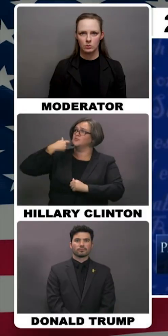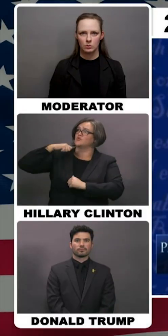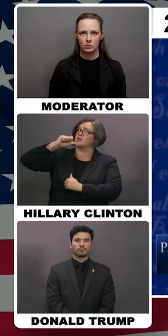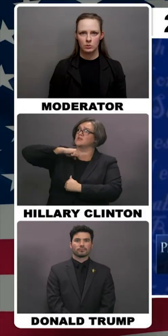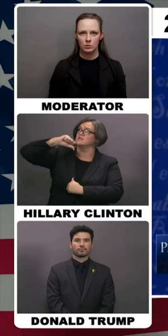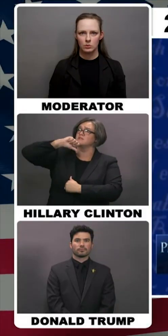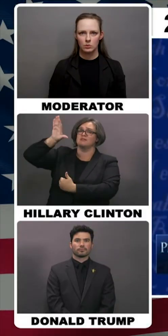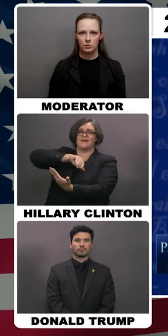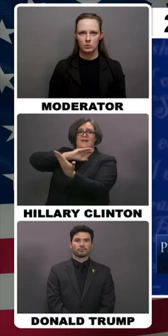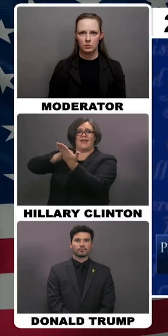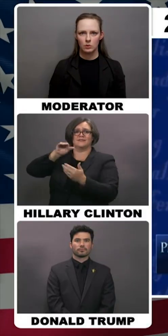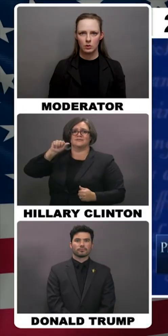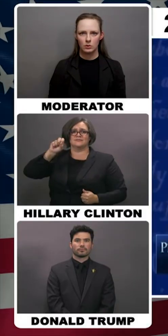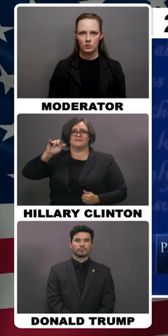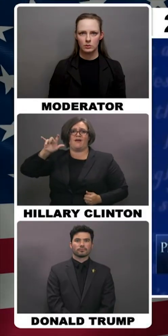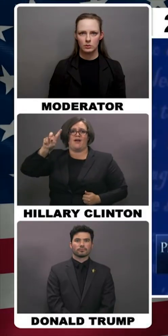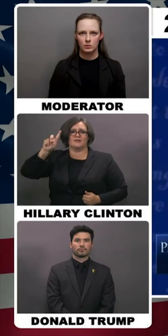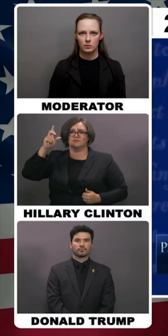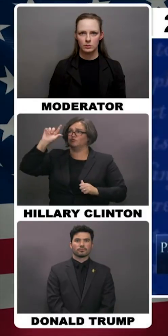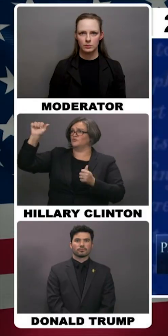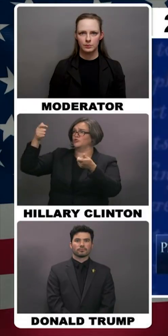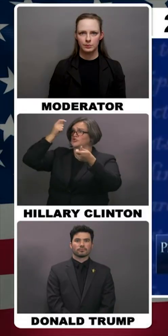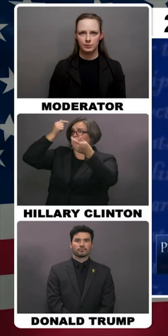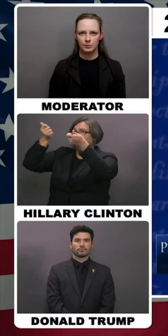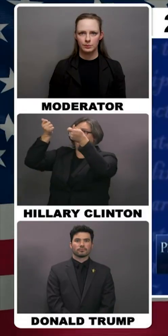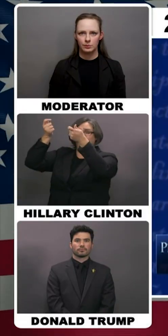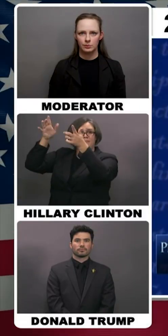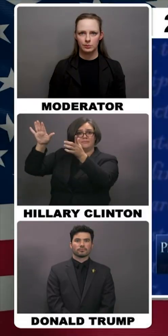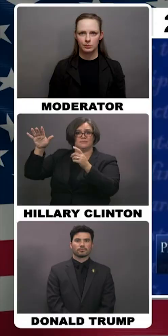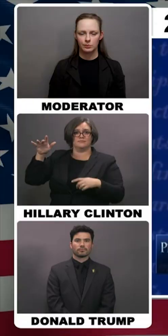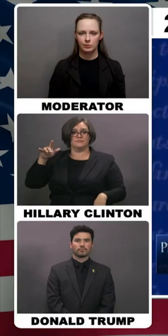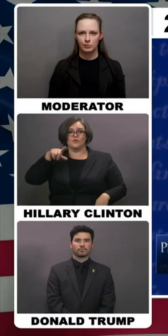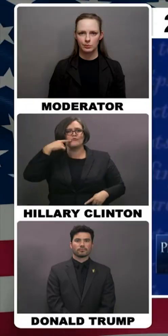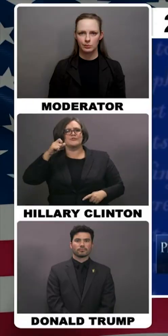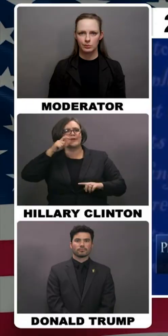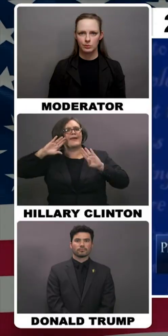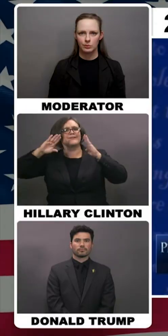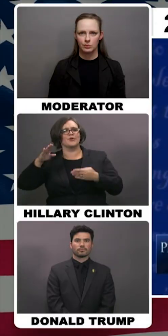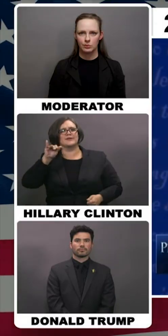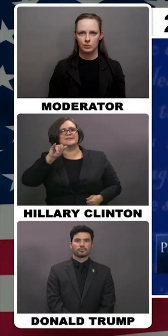Russia hasn't paid any attention to isis. They're interested in keeping a sod in power.